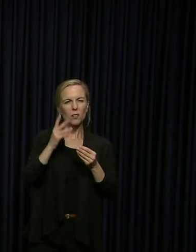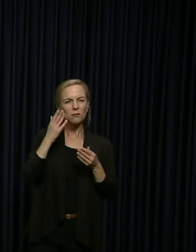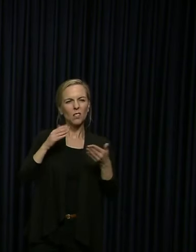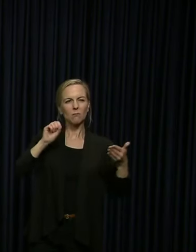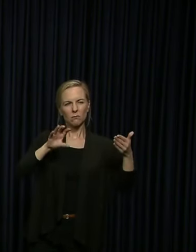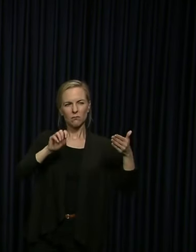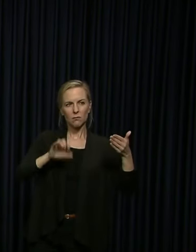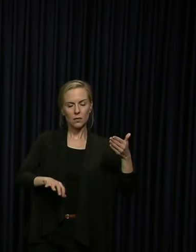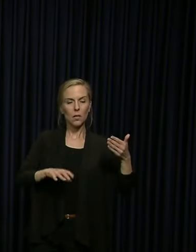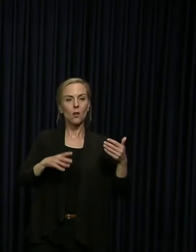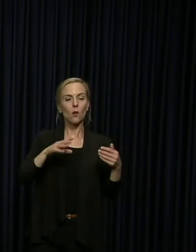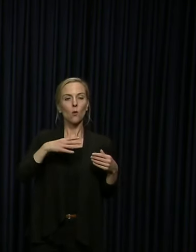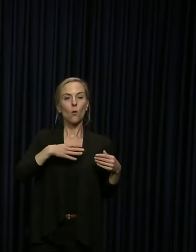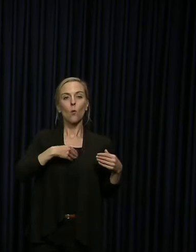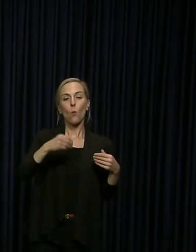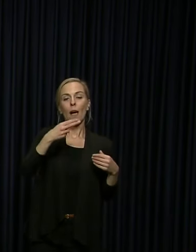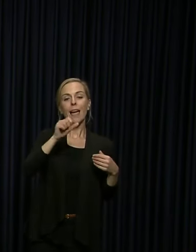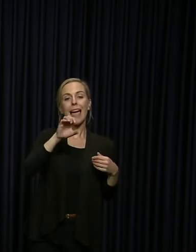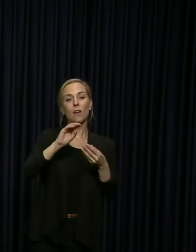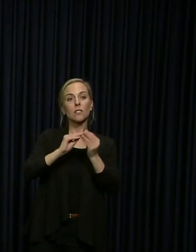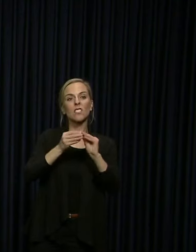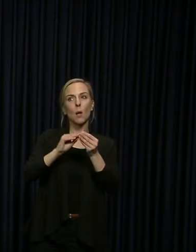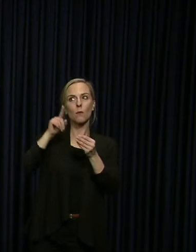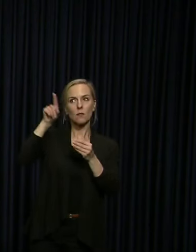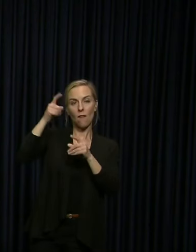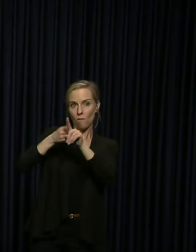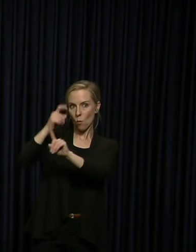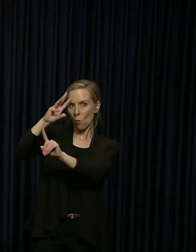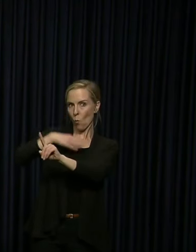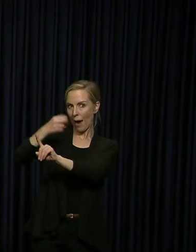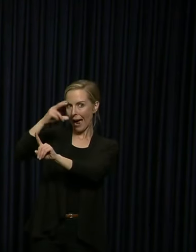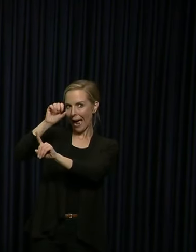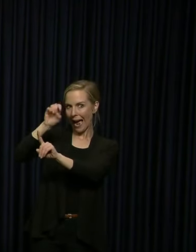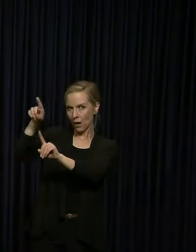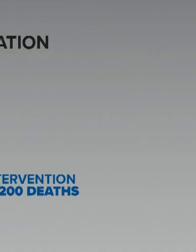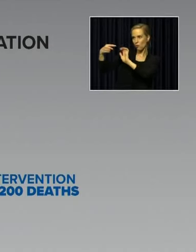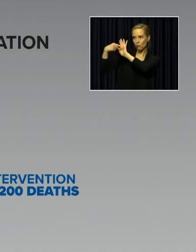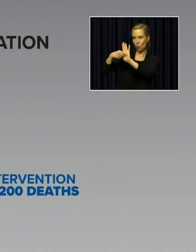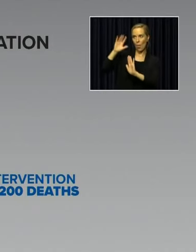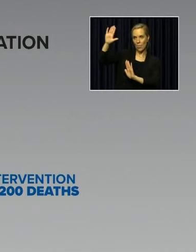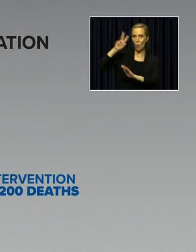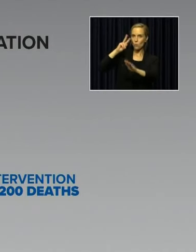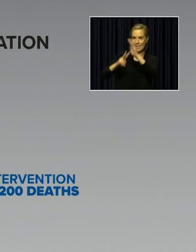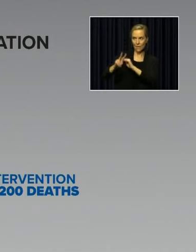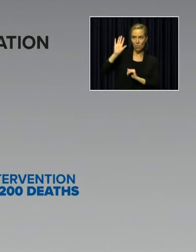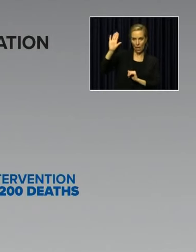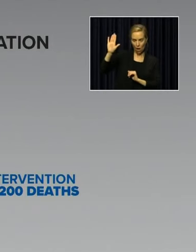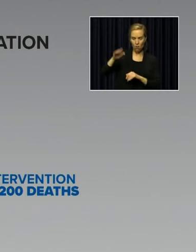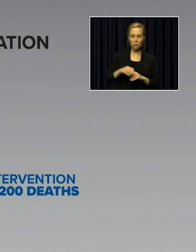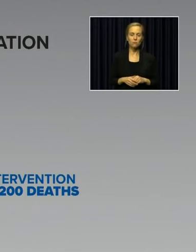WITH THE MOST OPTIMISTIC SCENARIO BE BUT OUR JOB IS TO PRESENT ALL OF THEM.